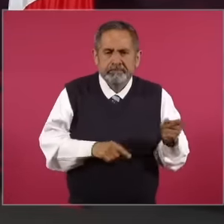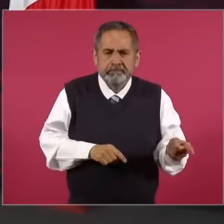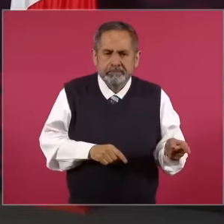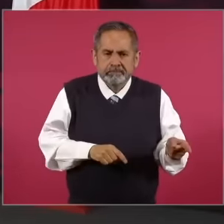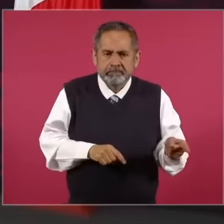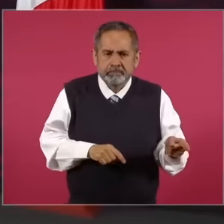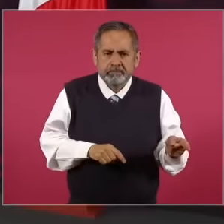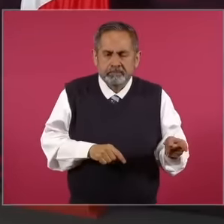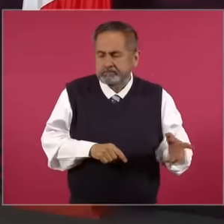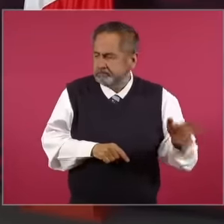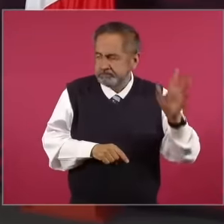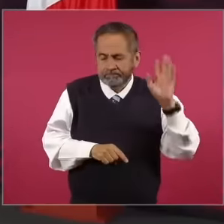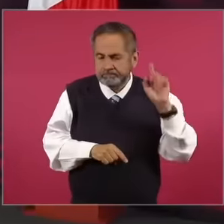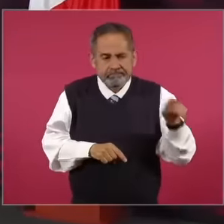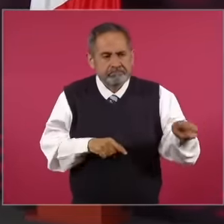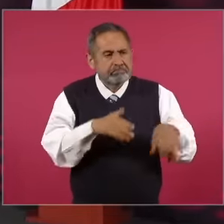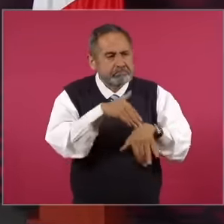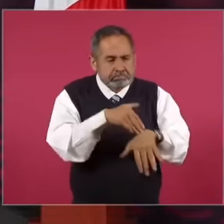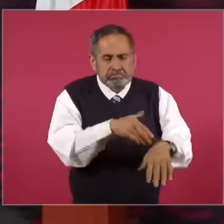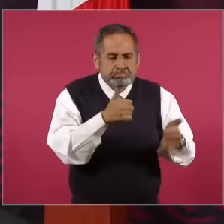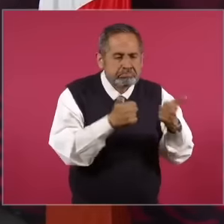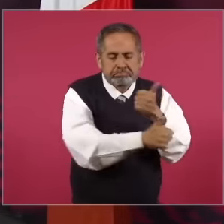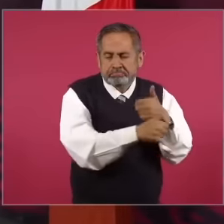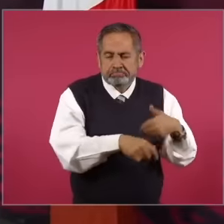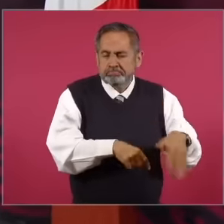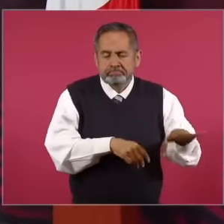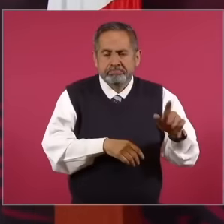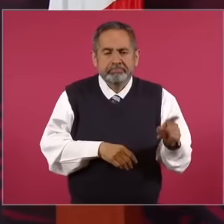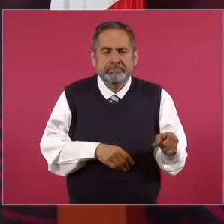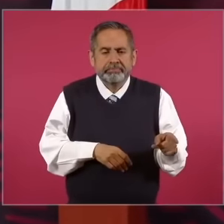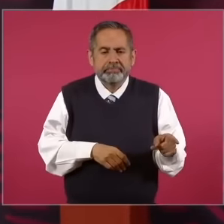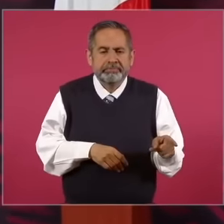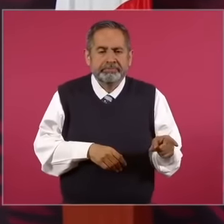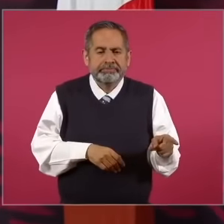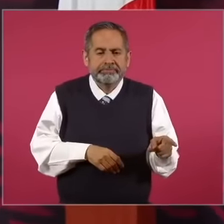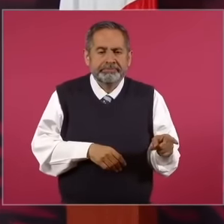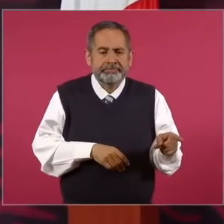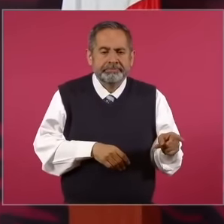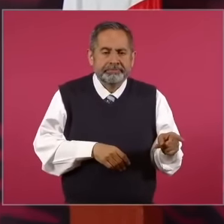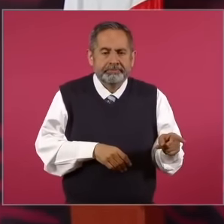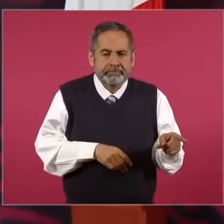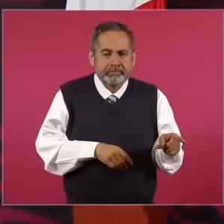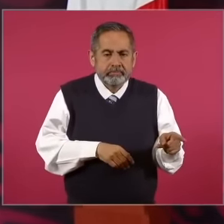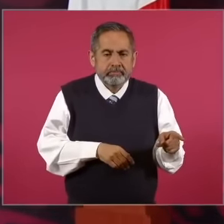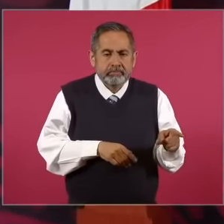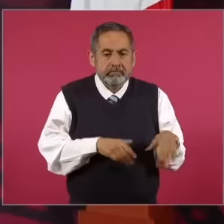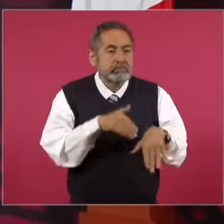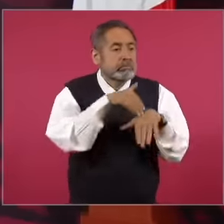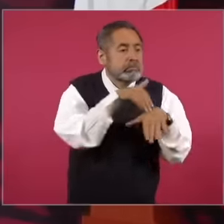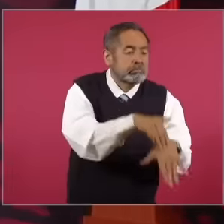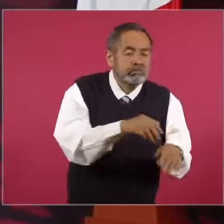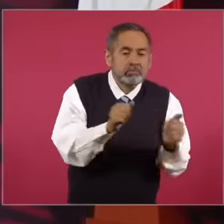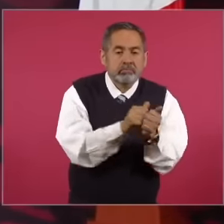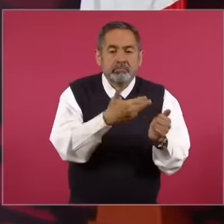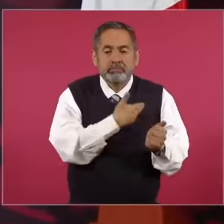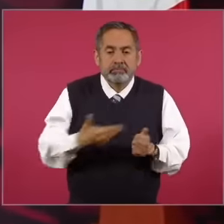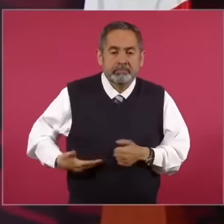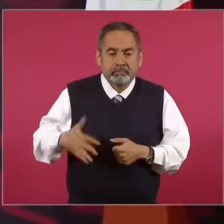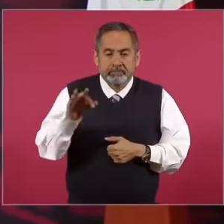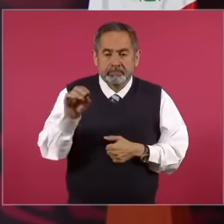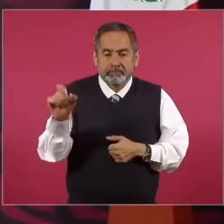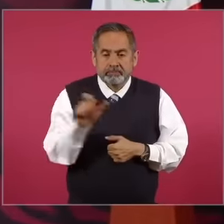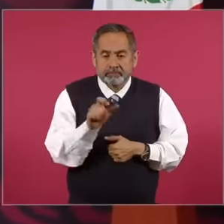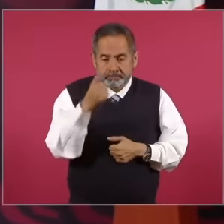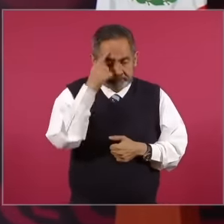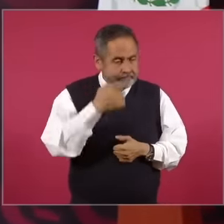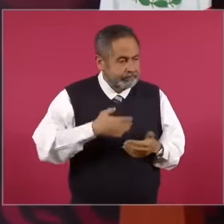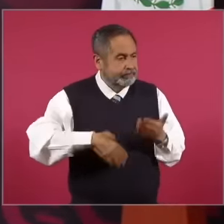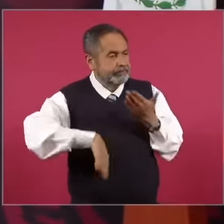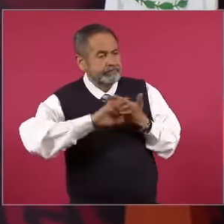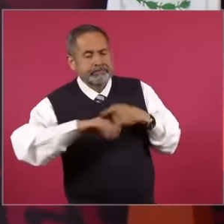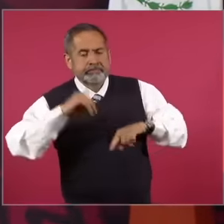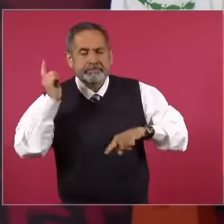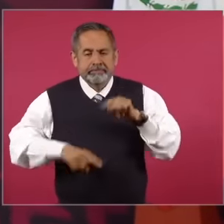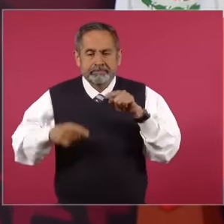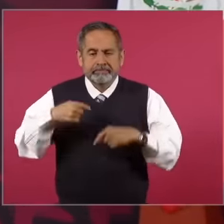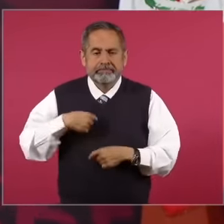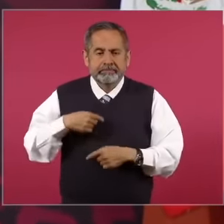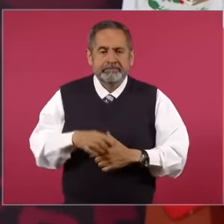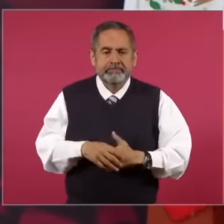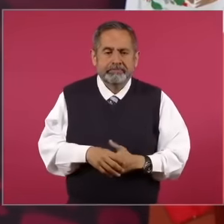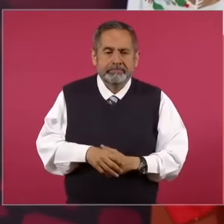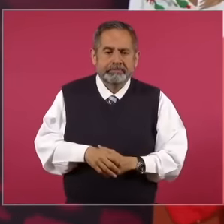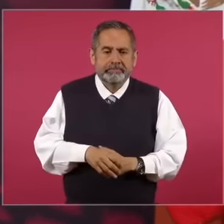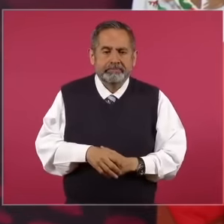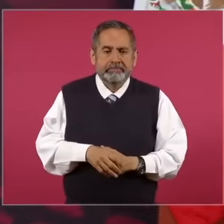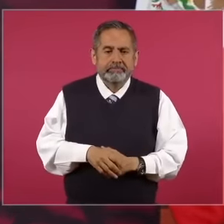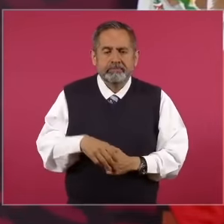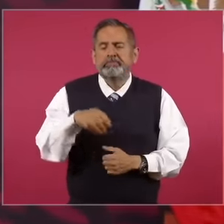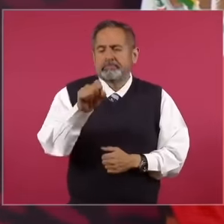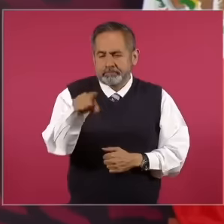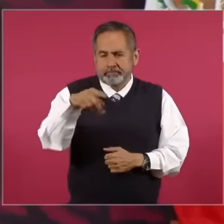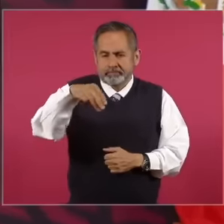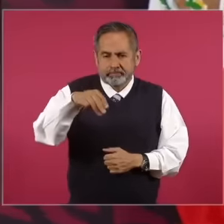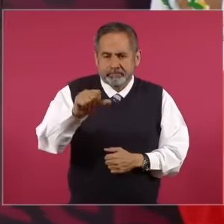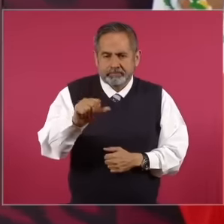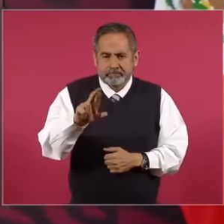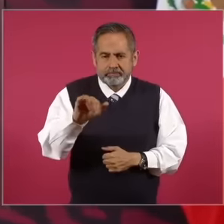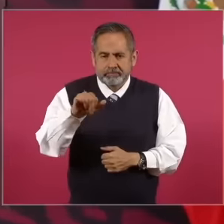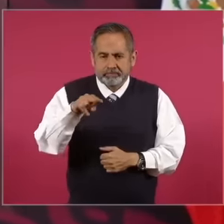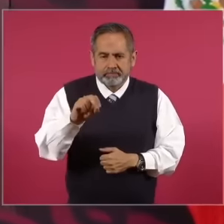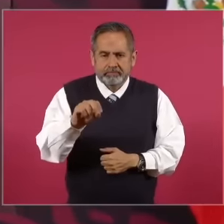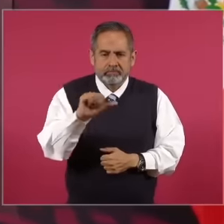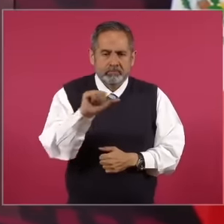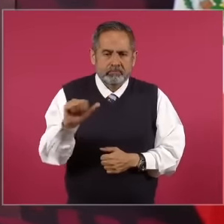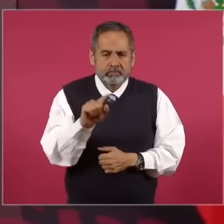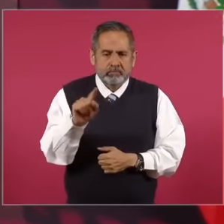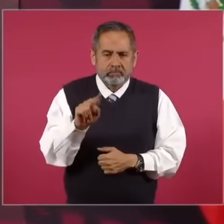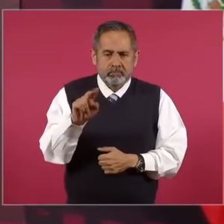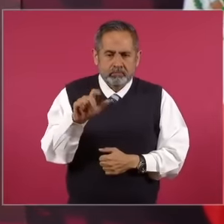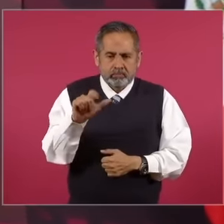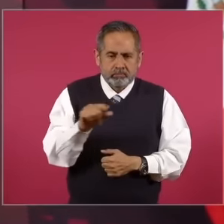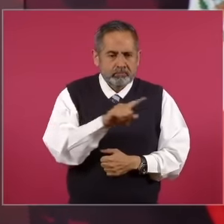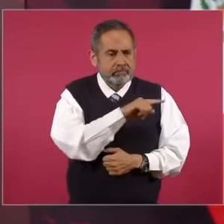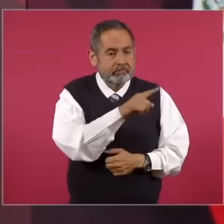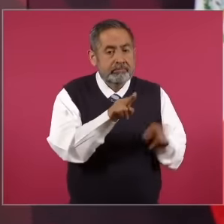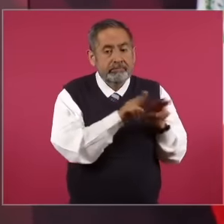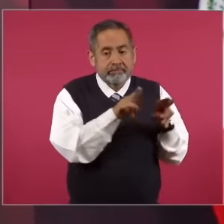attention and paid attention to President Fox to challenge me Mariano Azuela Nieto del Gran